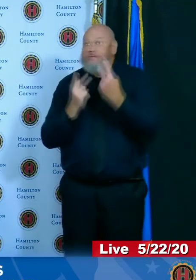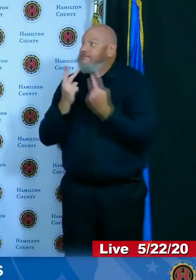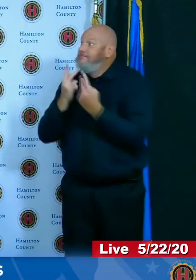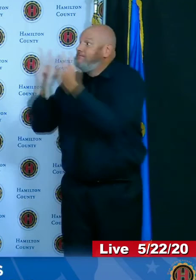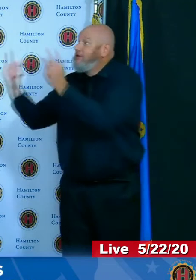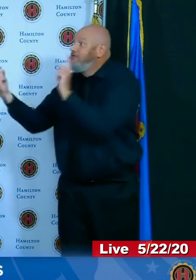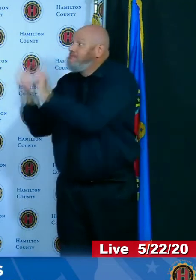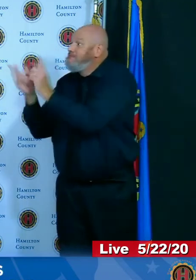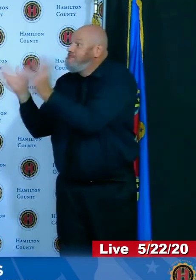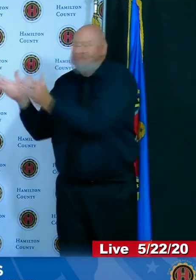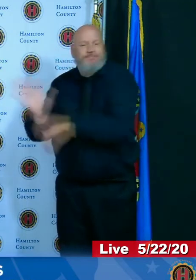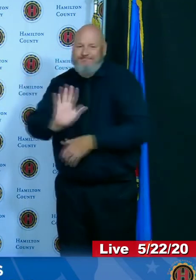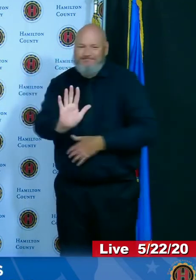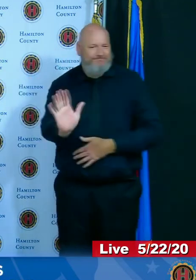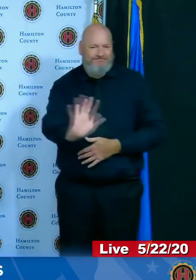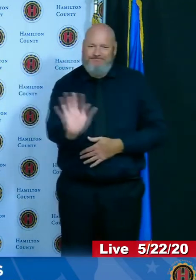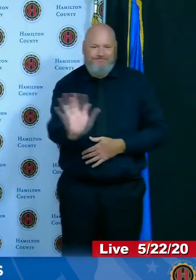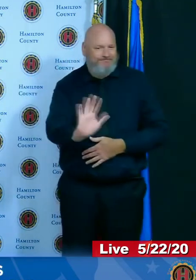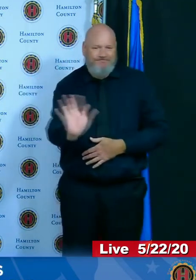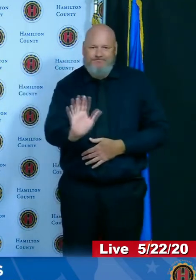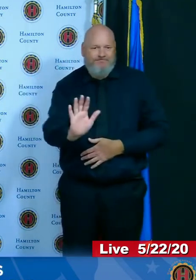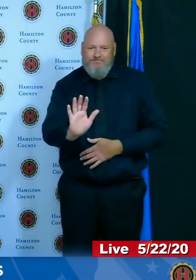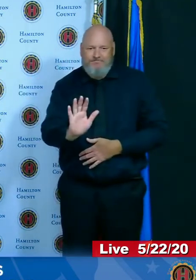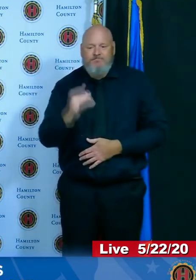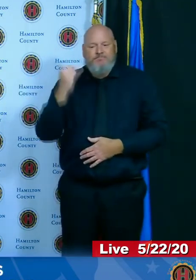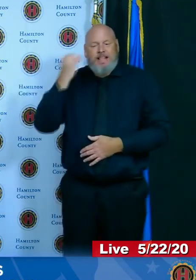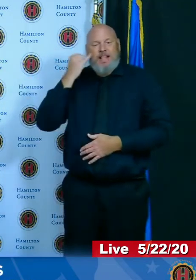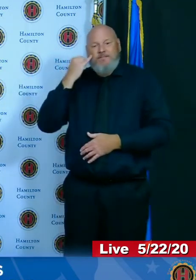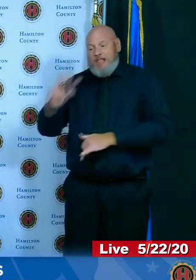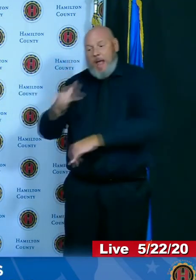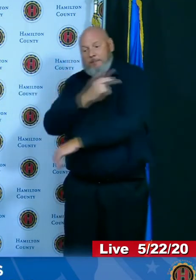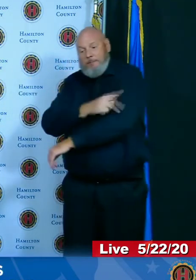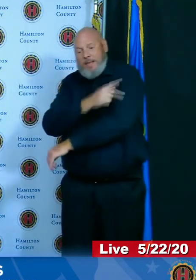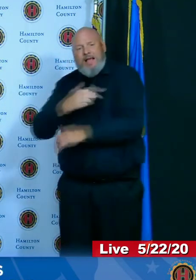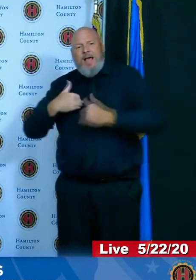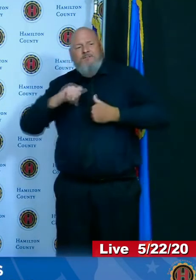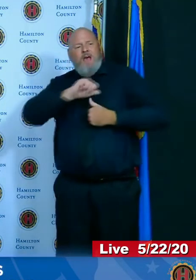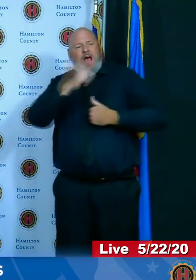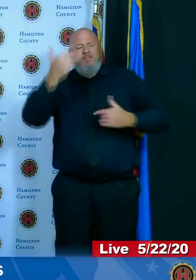screened for symptoms or exposure history visitors will be asked to leave